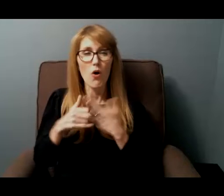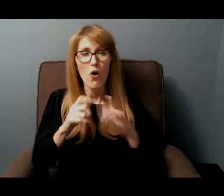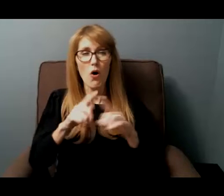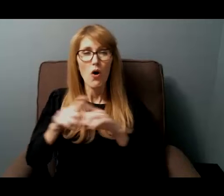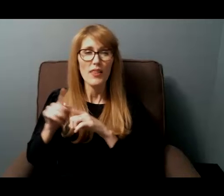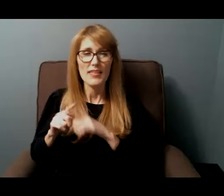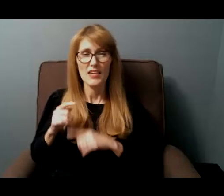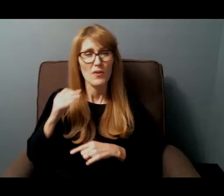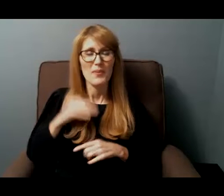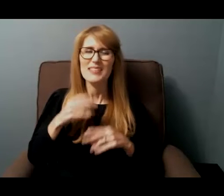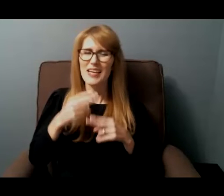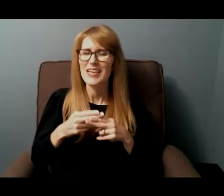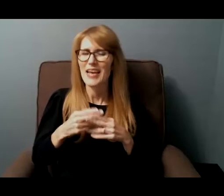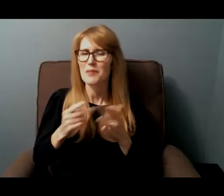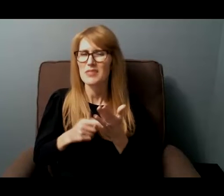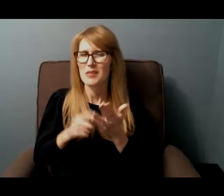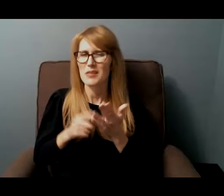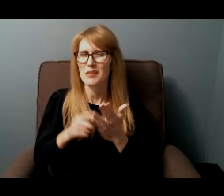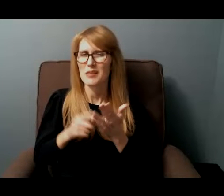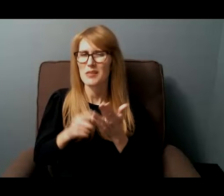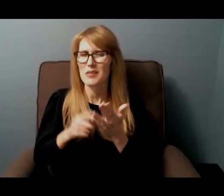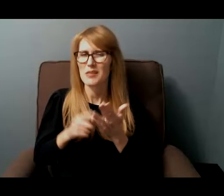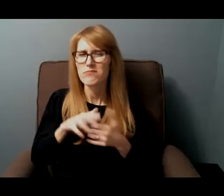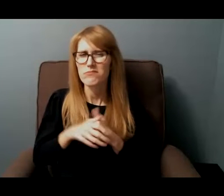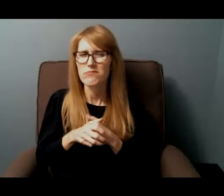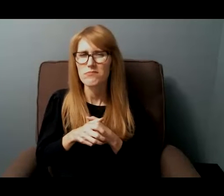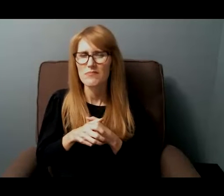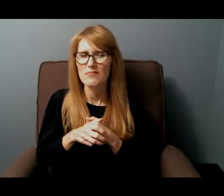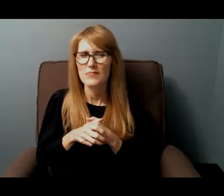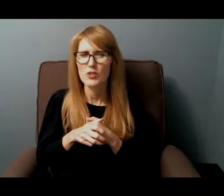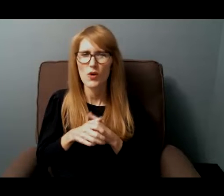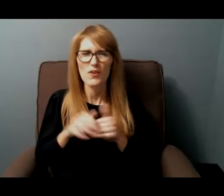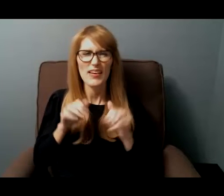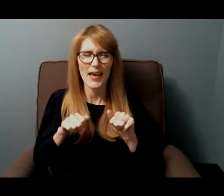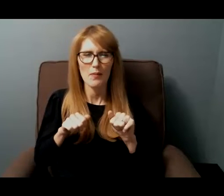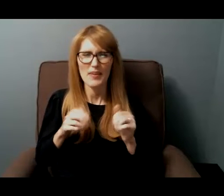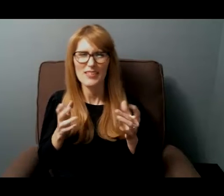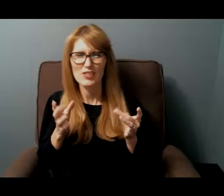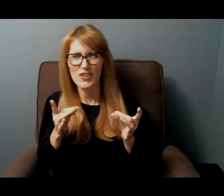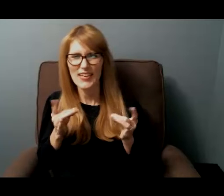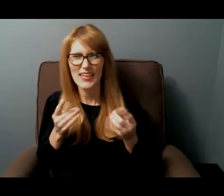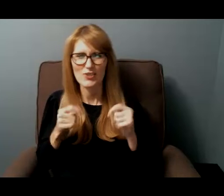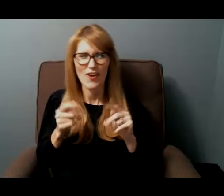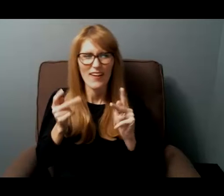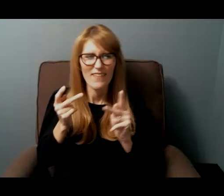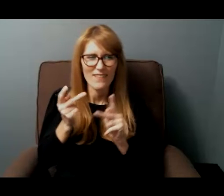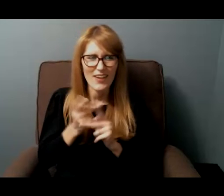and so it can be a little bit tricky to get a sense of what benefit you are receiving or,